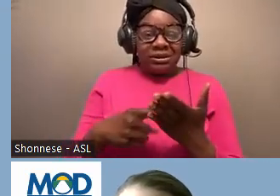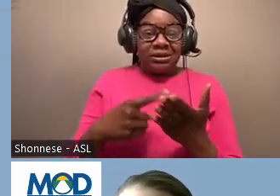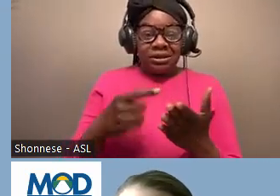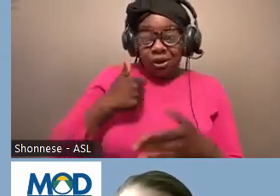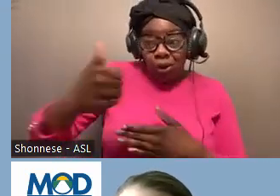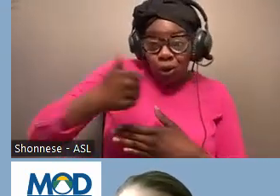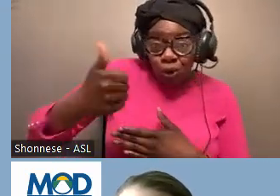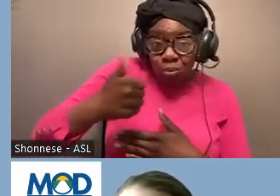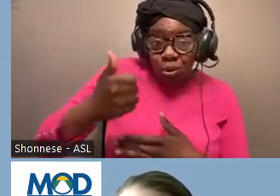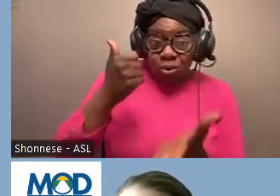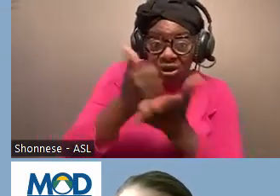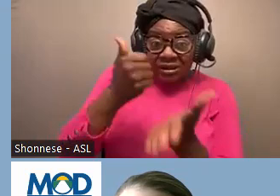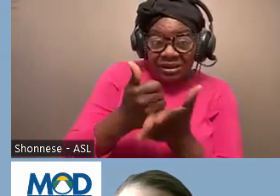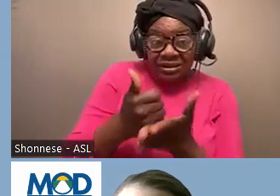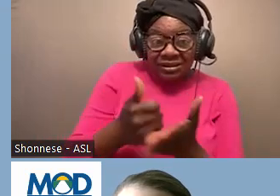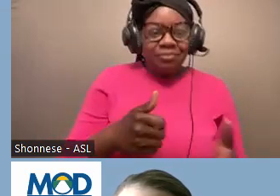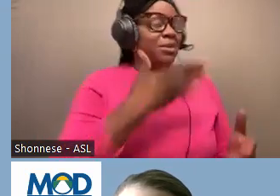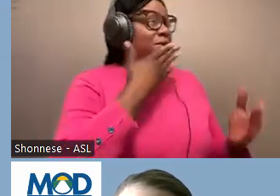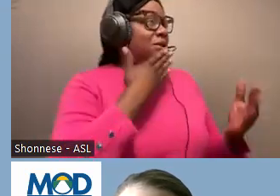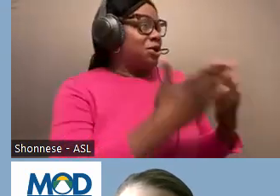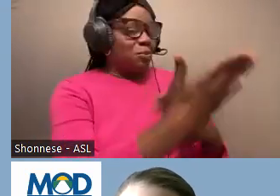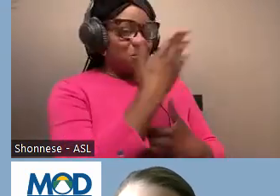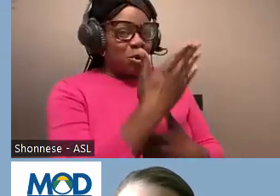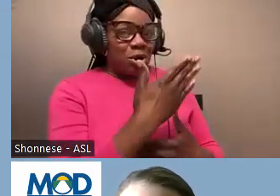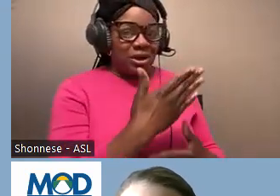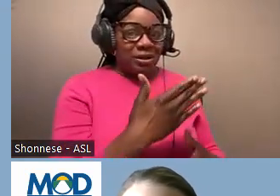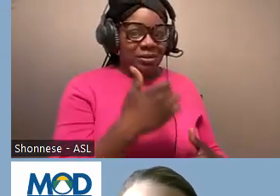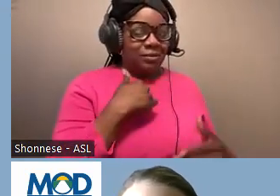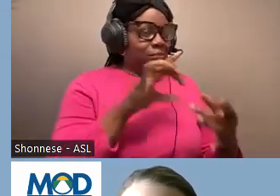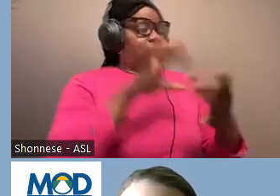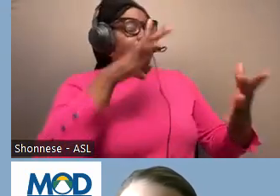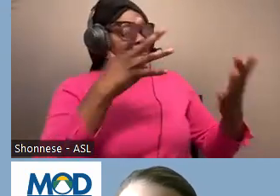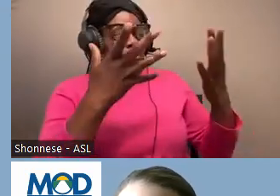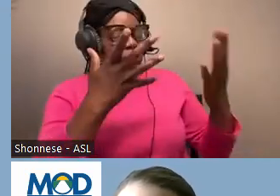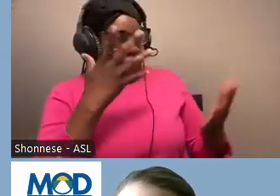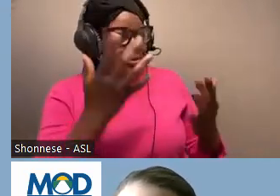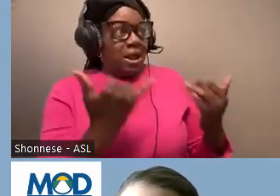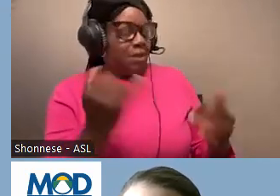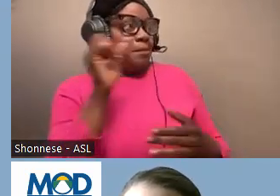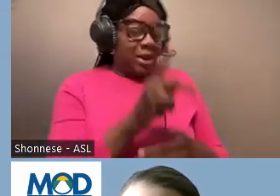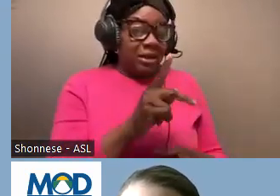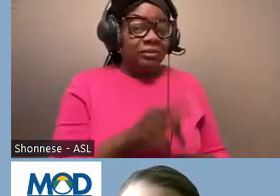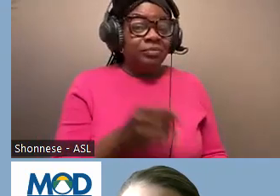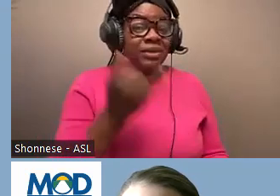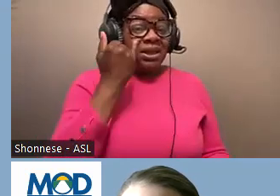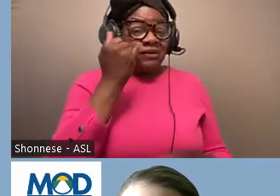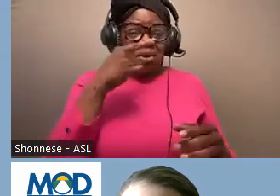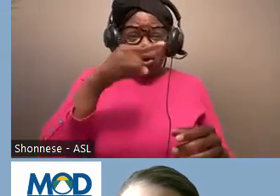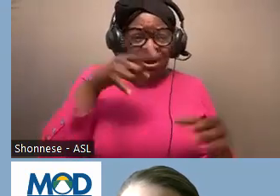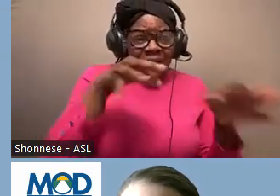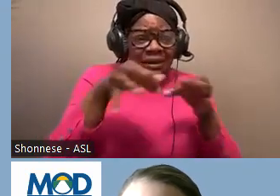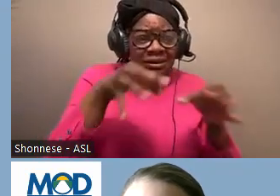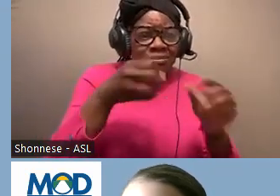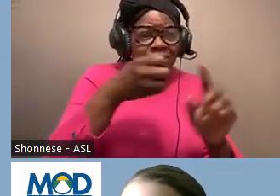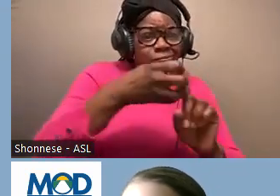Good morning, sorry. I disconnected. So, yeah, if we could touch on -- because I know